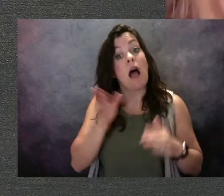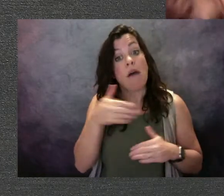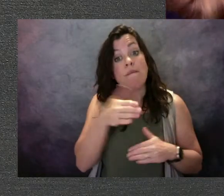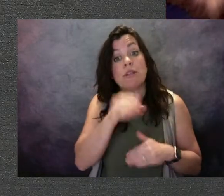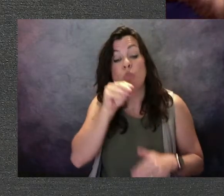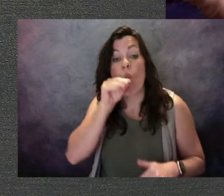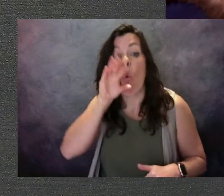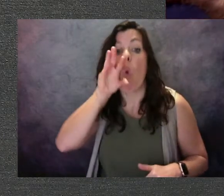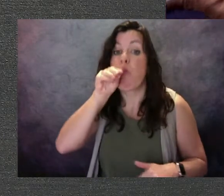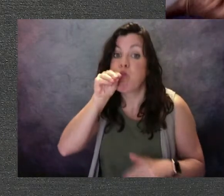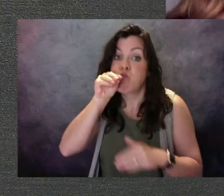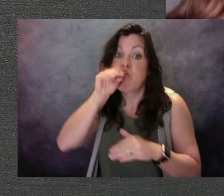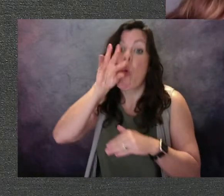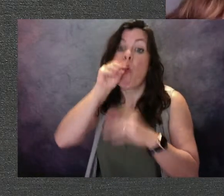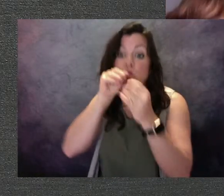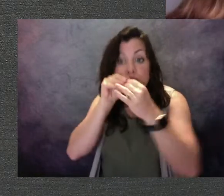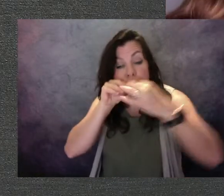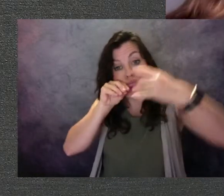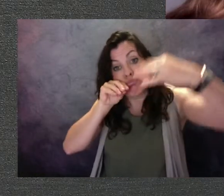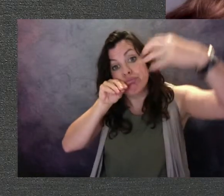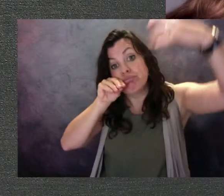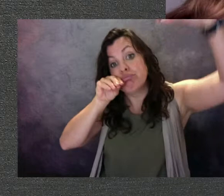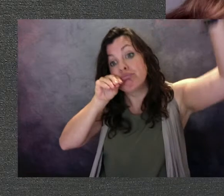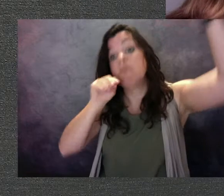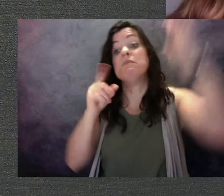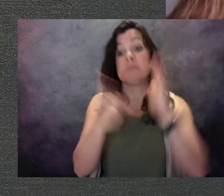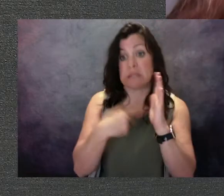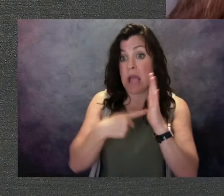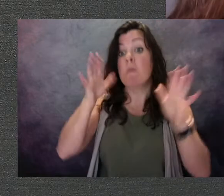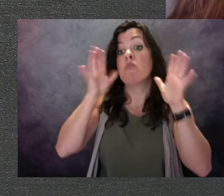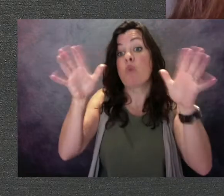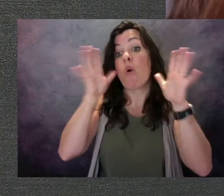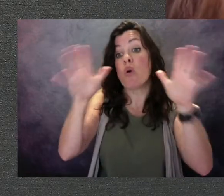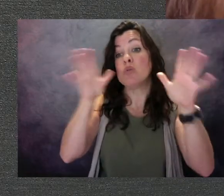and maybe that's how they communicate, but they don't say the same words we do, right?